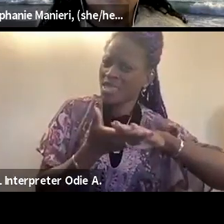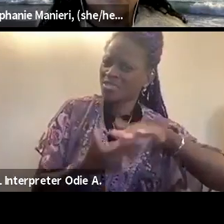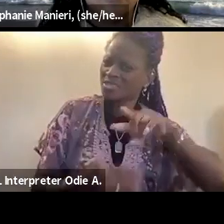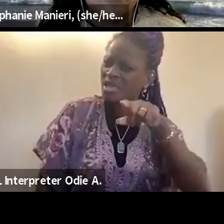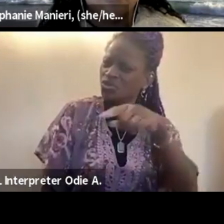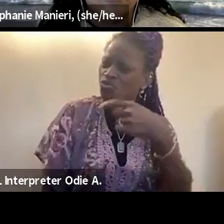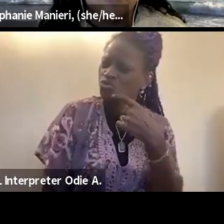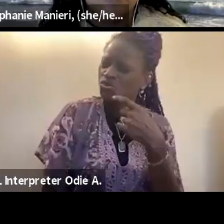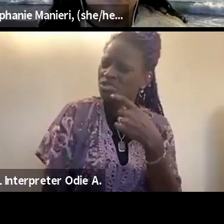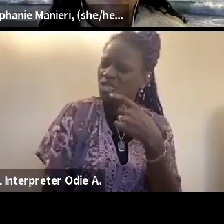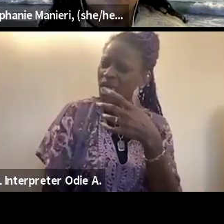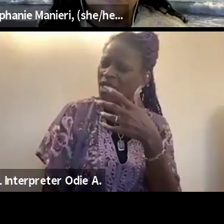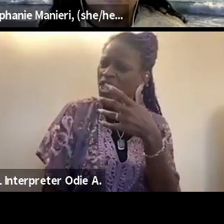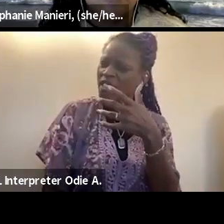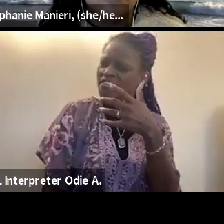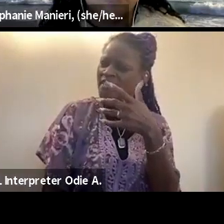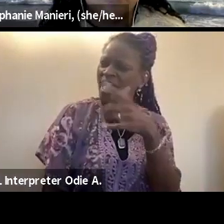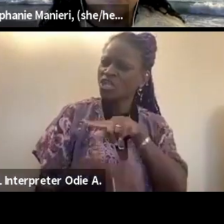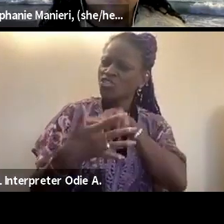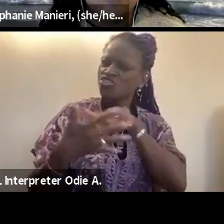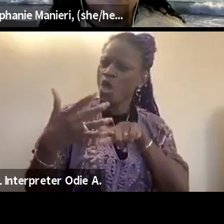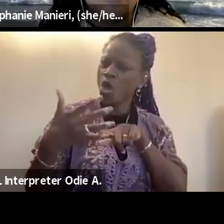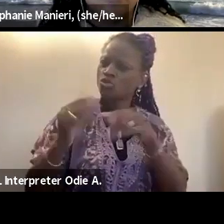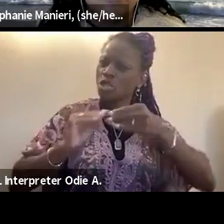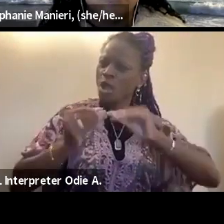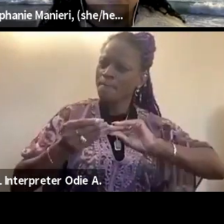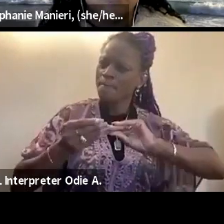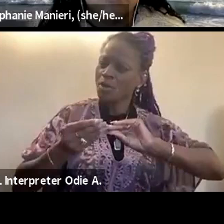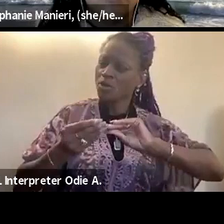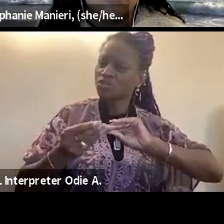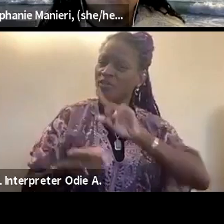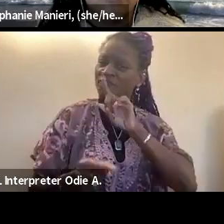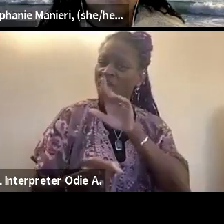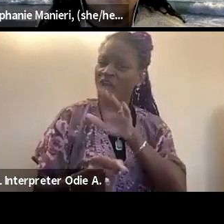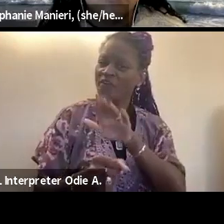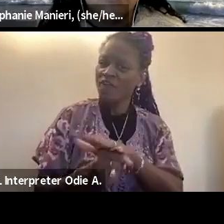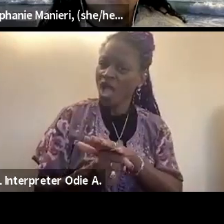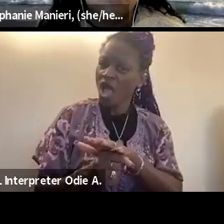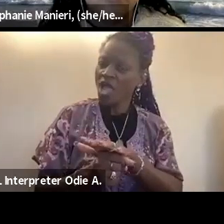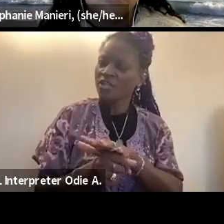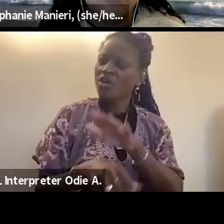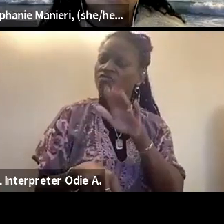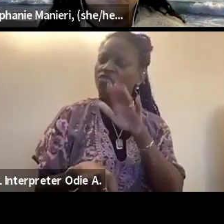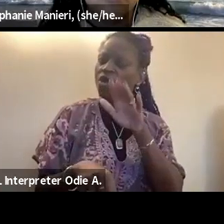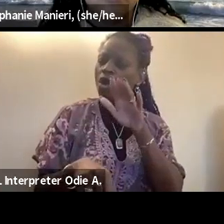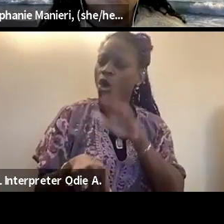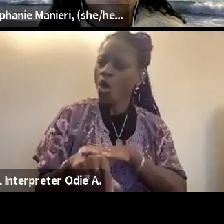those numbers were cases verified for on campus transmission.